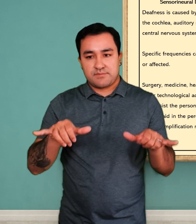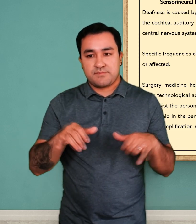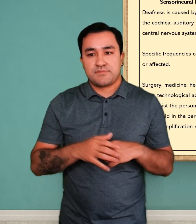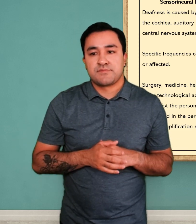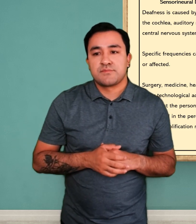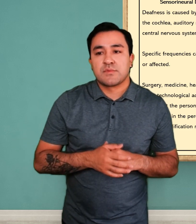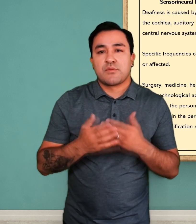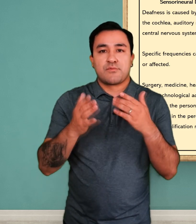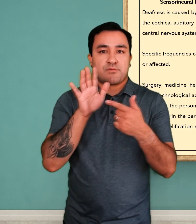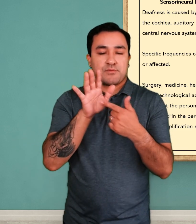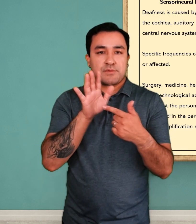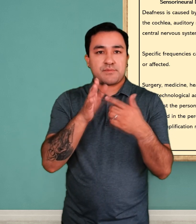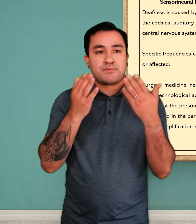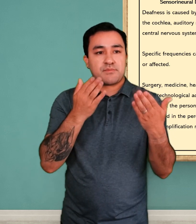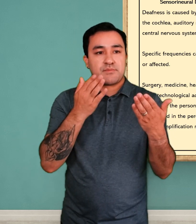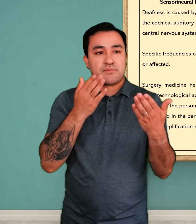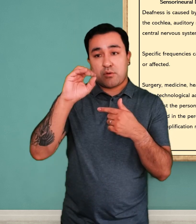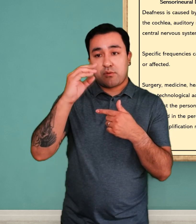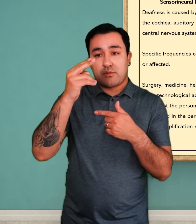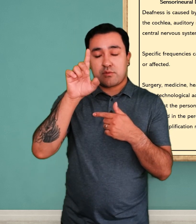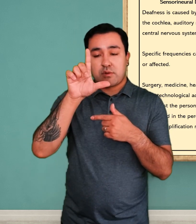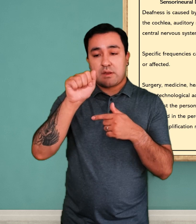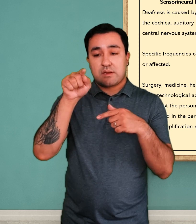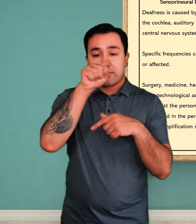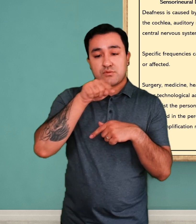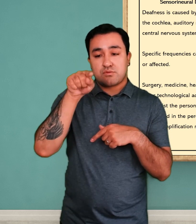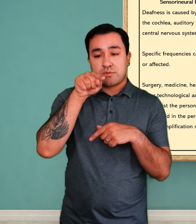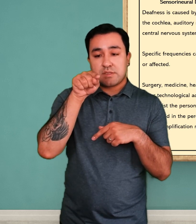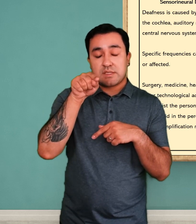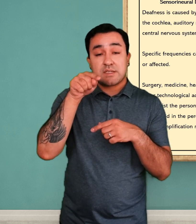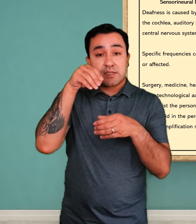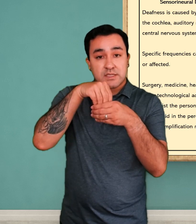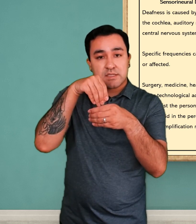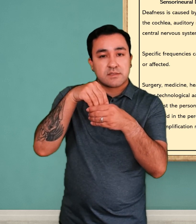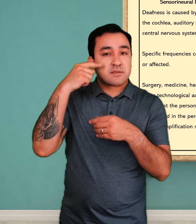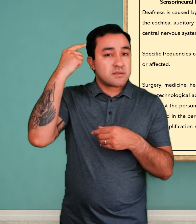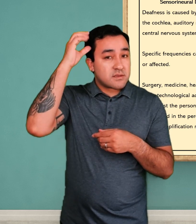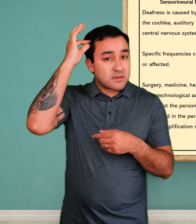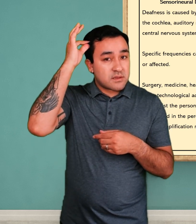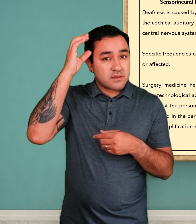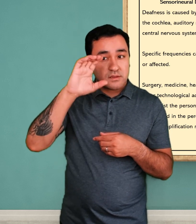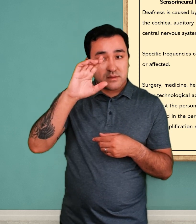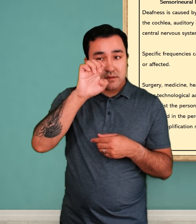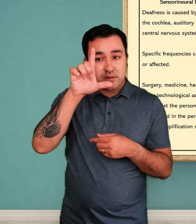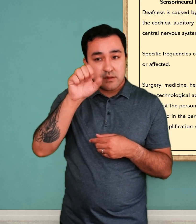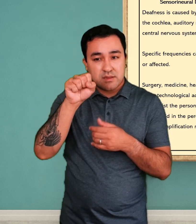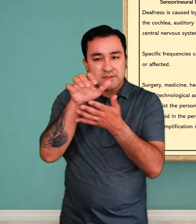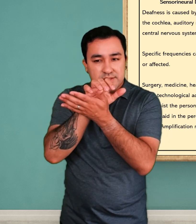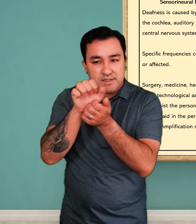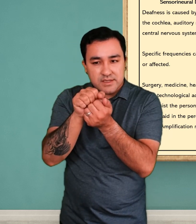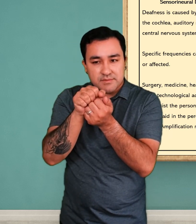For example, maybe the hair cells within the cochlea are damaged.